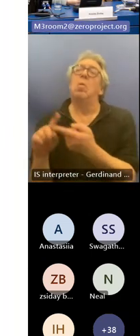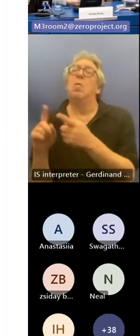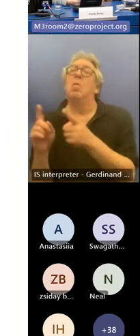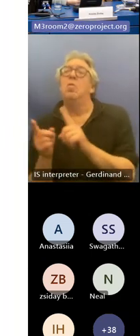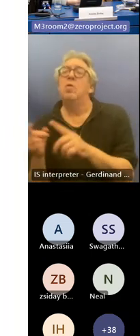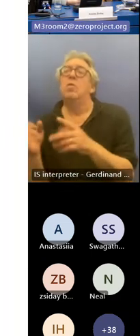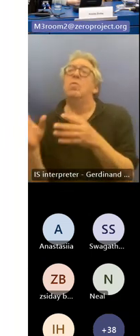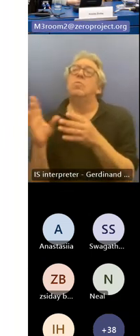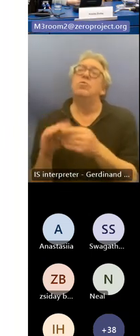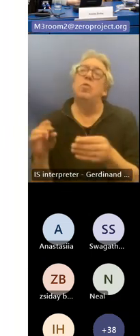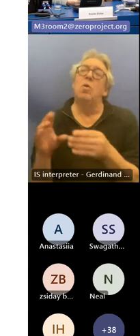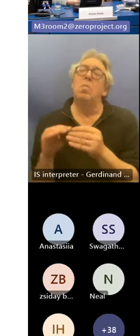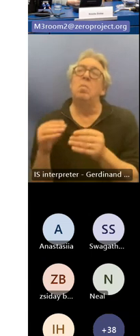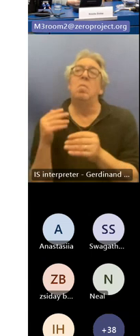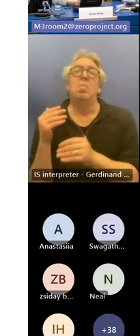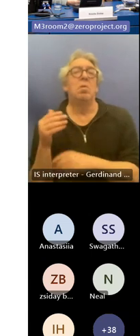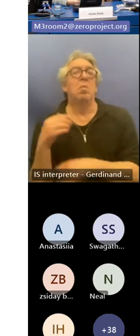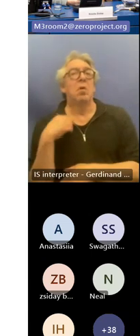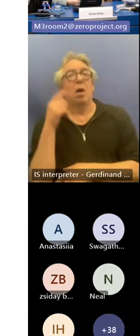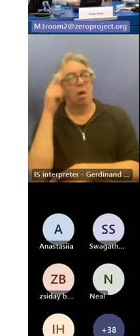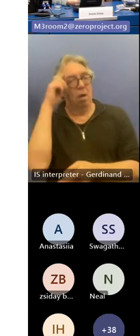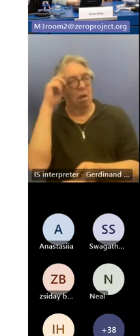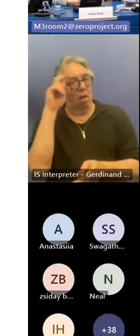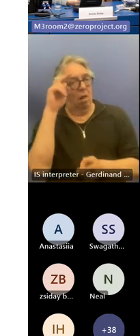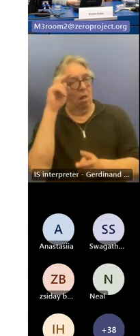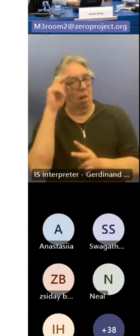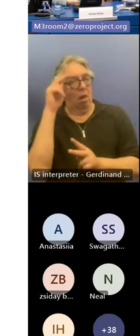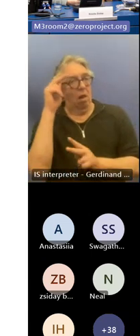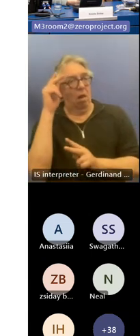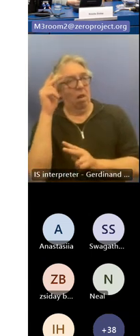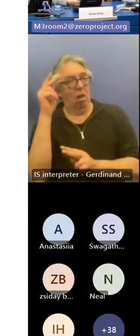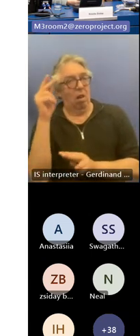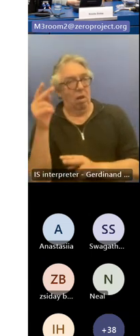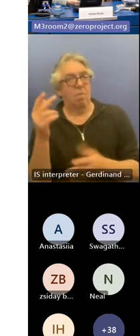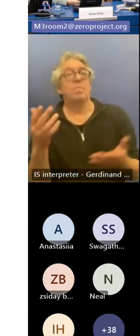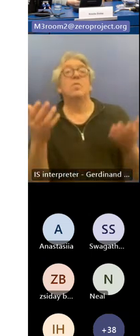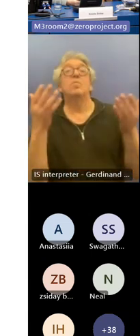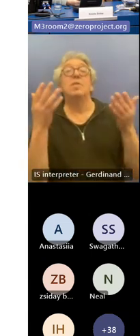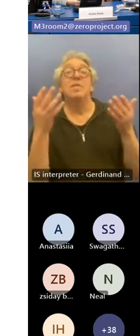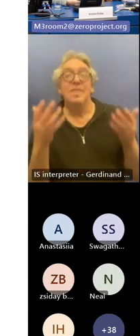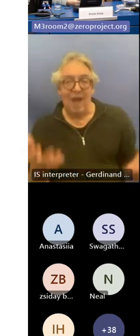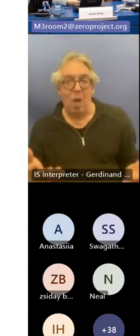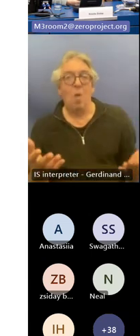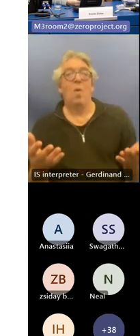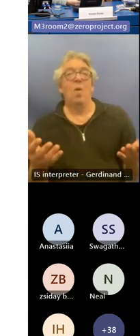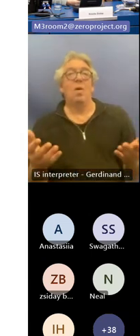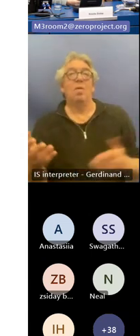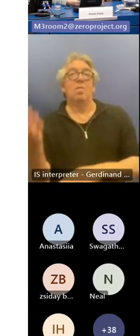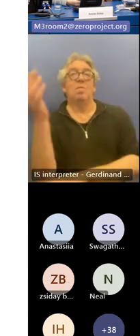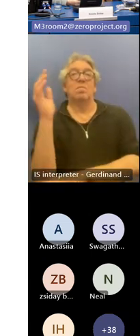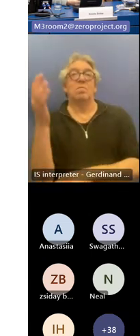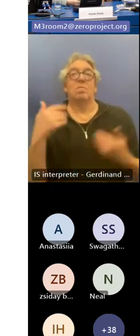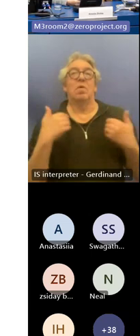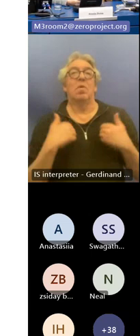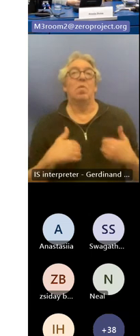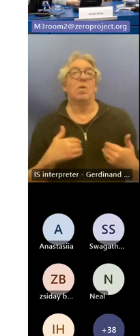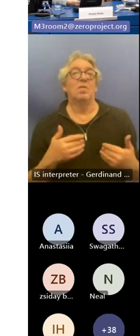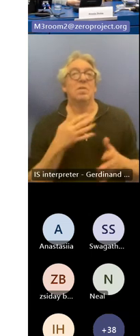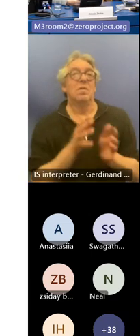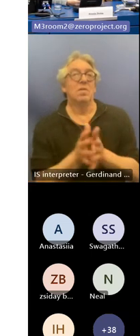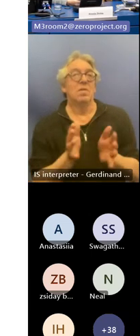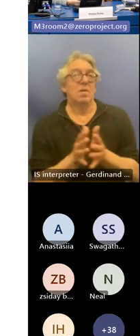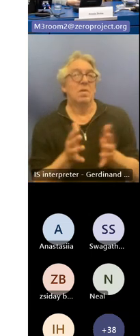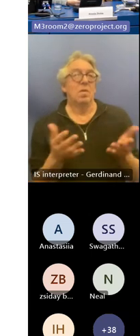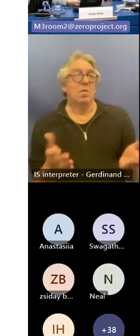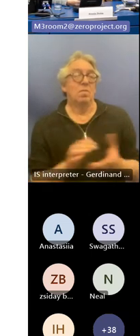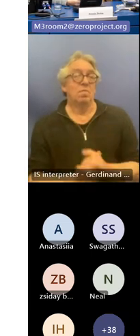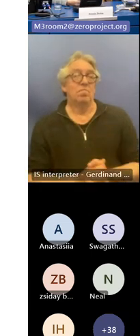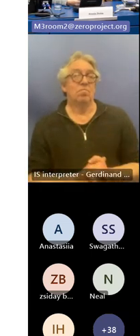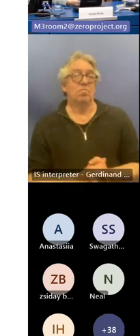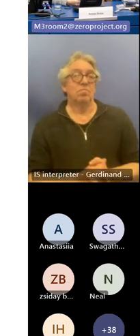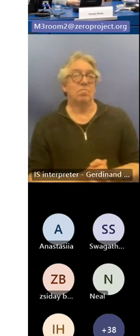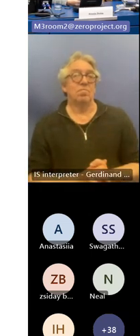my mind and I started what I am going to speak about now. This was made from nothing, by me and